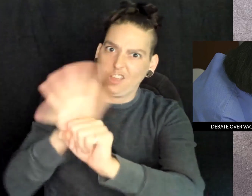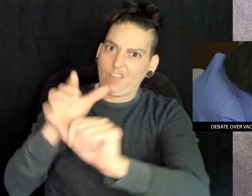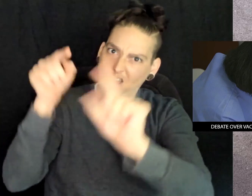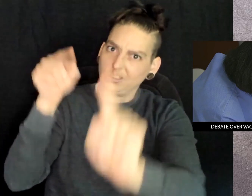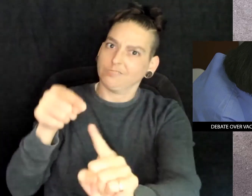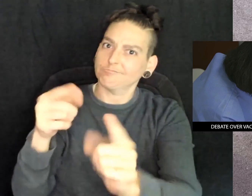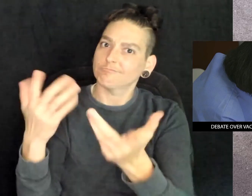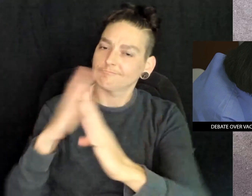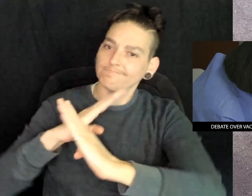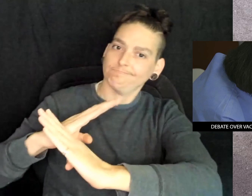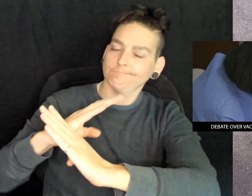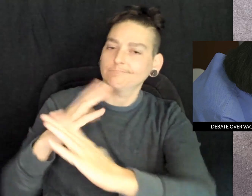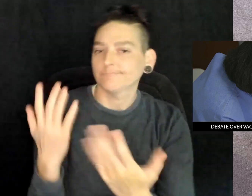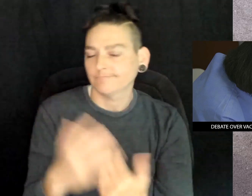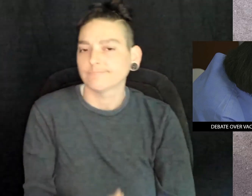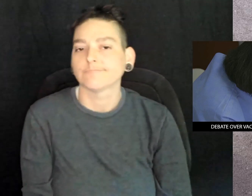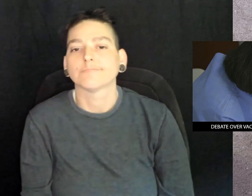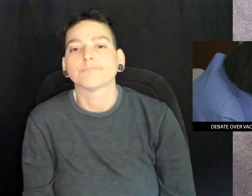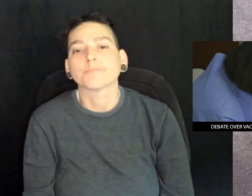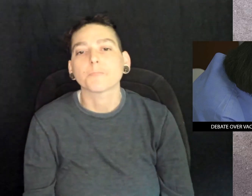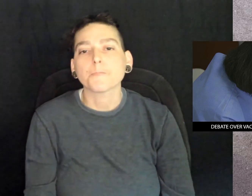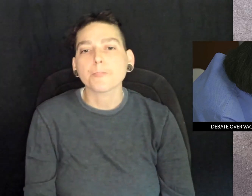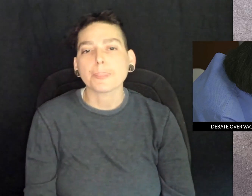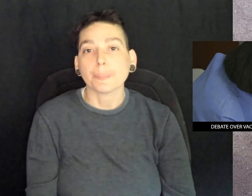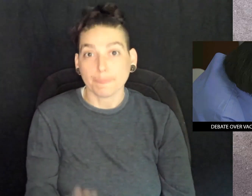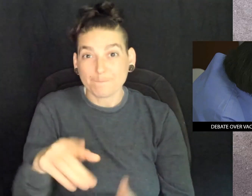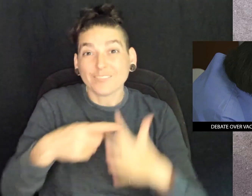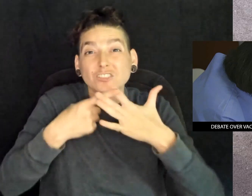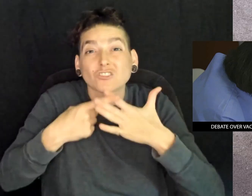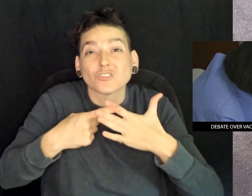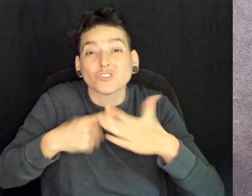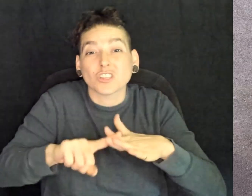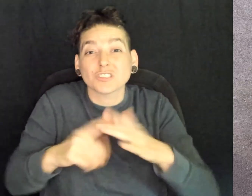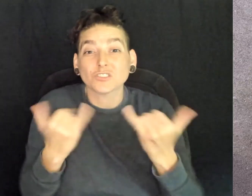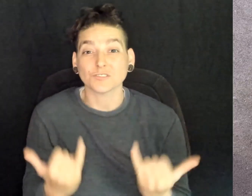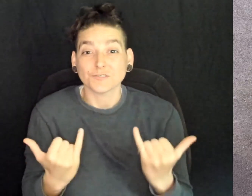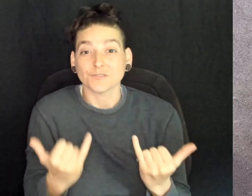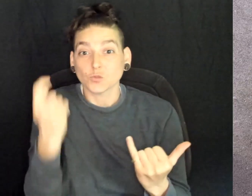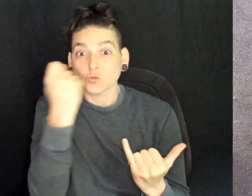said an additional dose may help provide further protection against the coronavirus